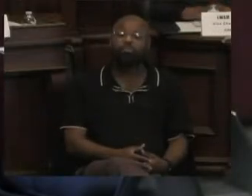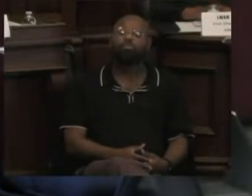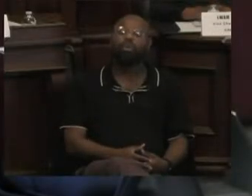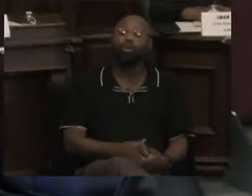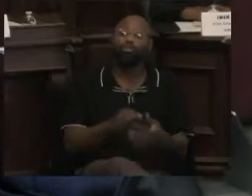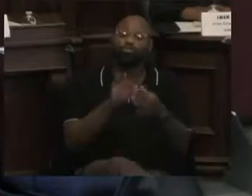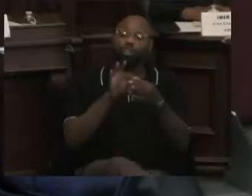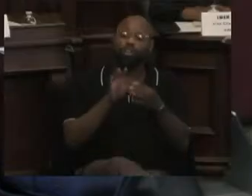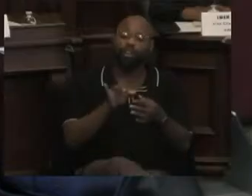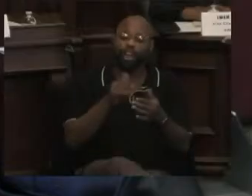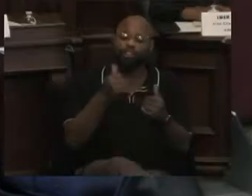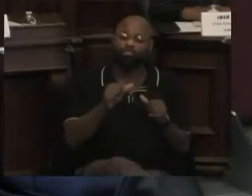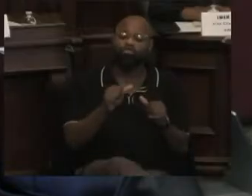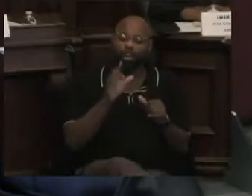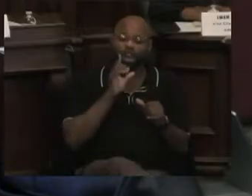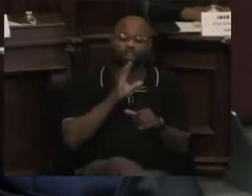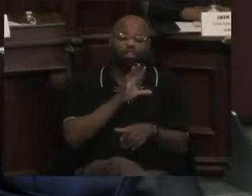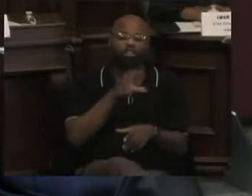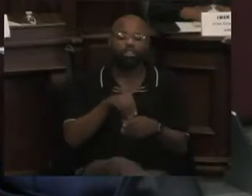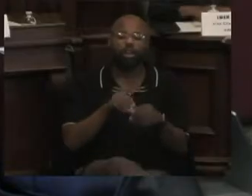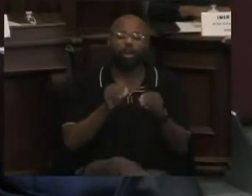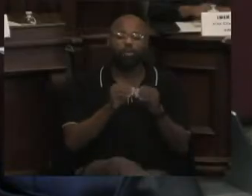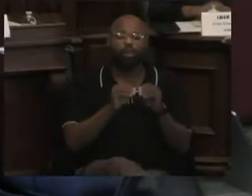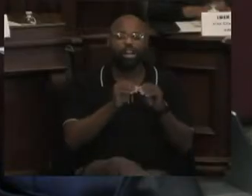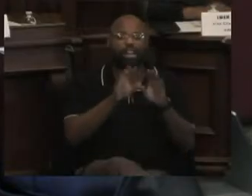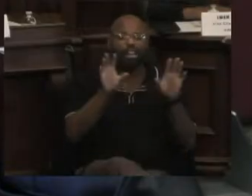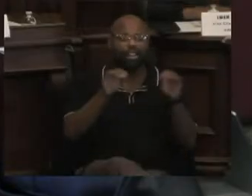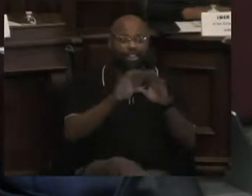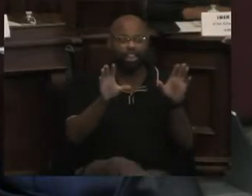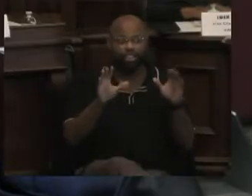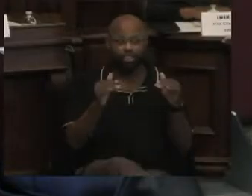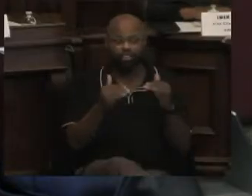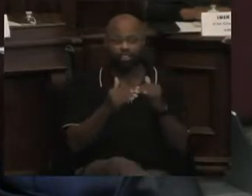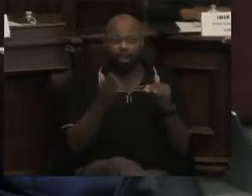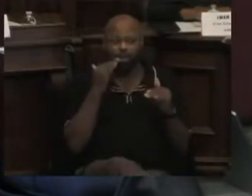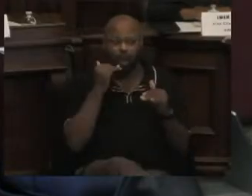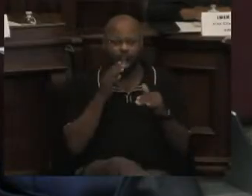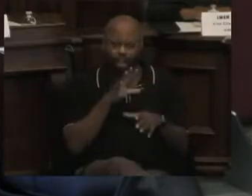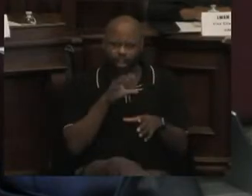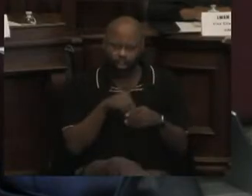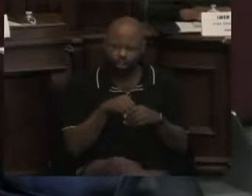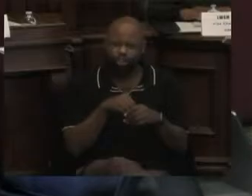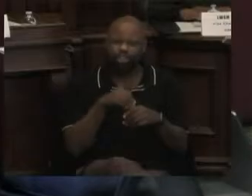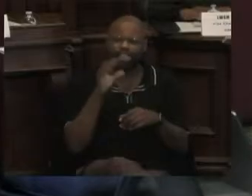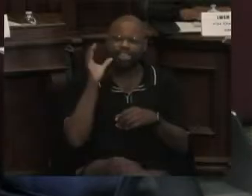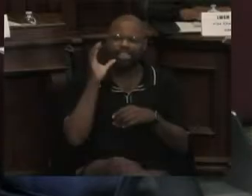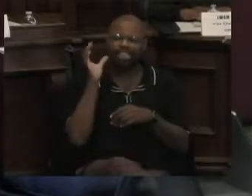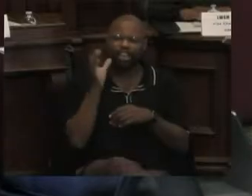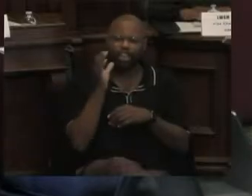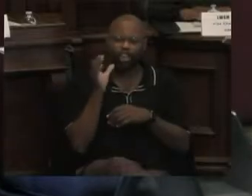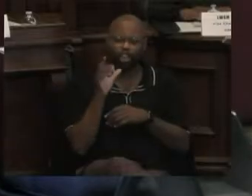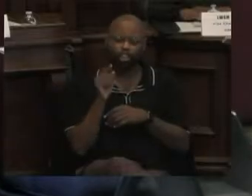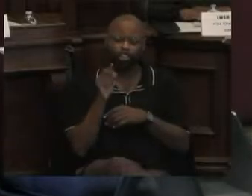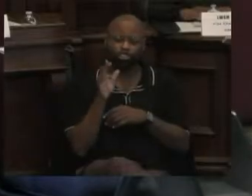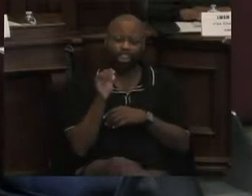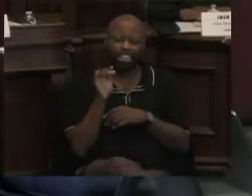let's see. So I in response to that, I tried to include a